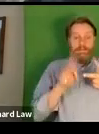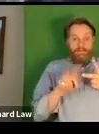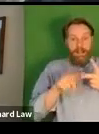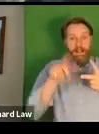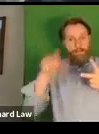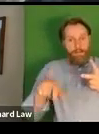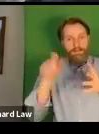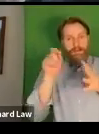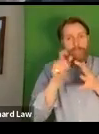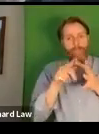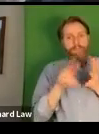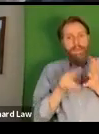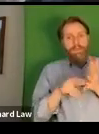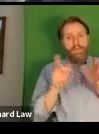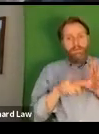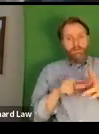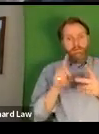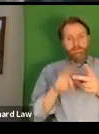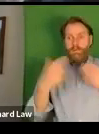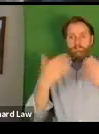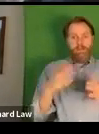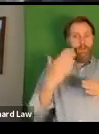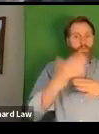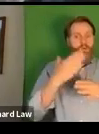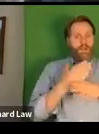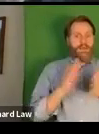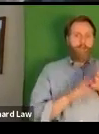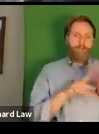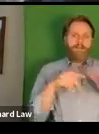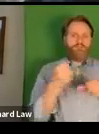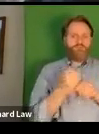for over ten years in the magistrate's court and civil courts and actually